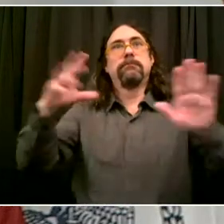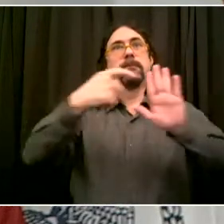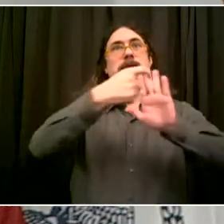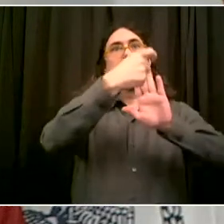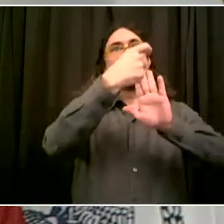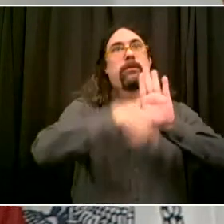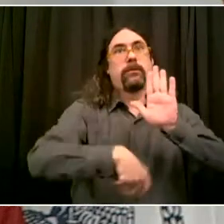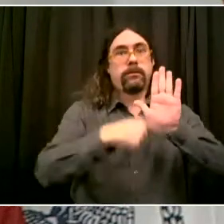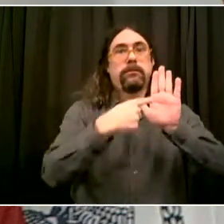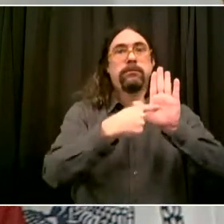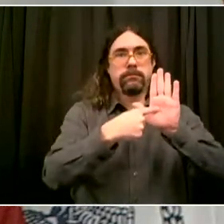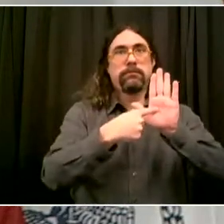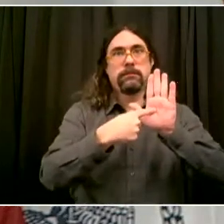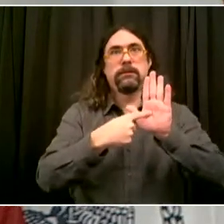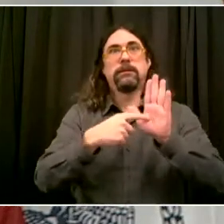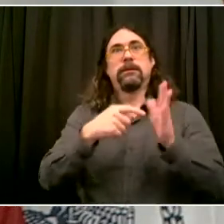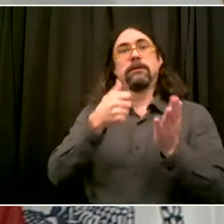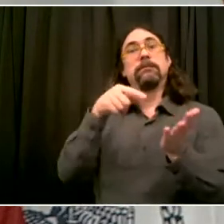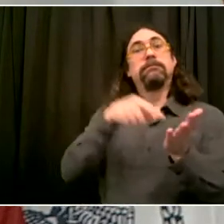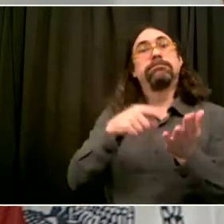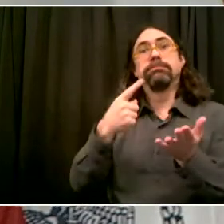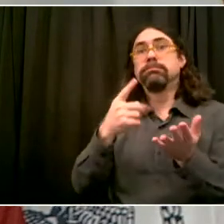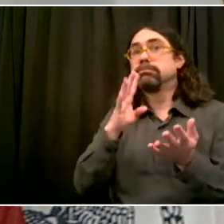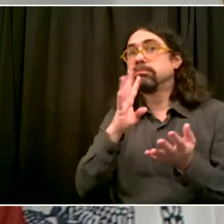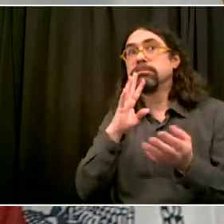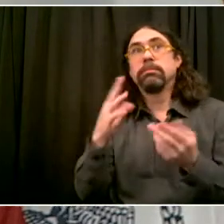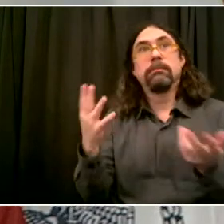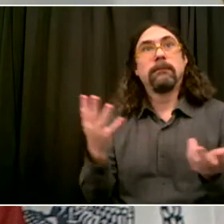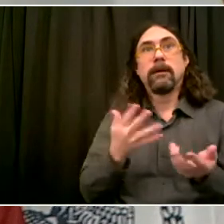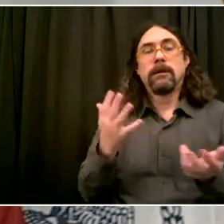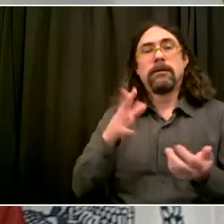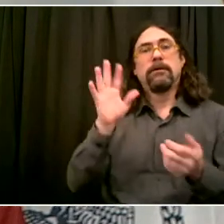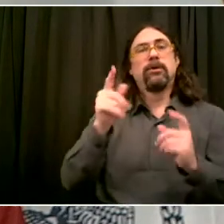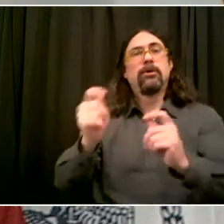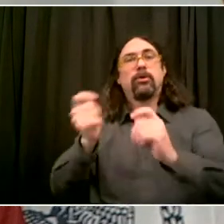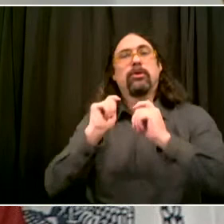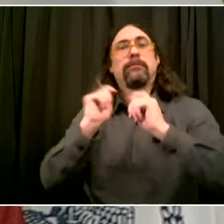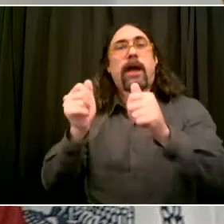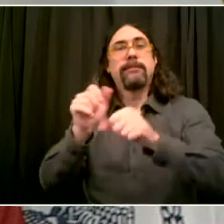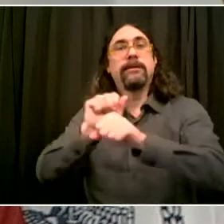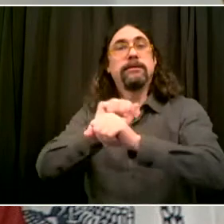SHORTAGE OF RAPID TESTS, I